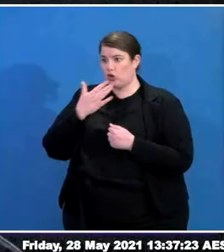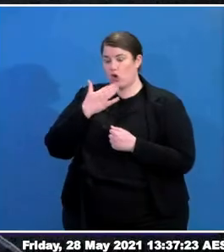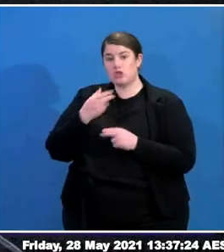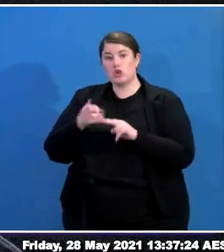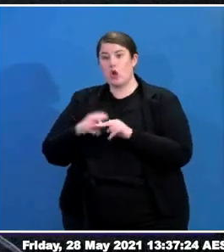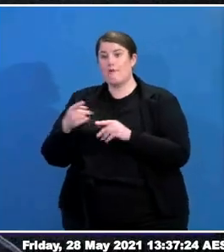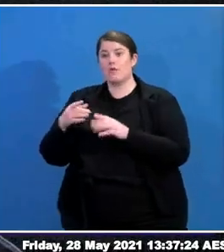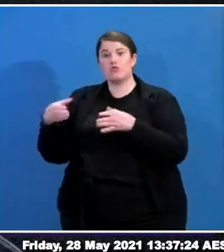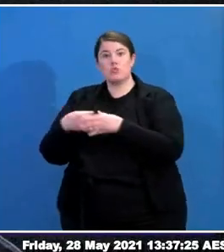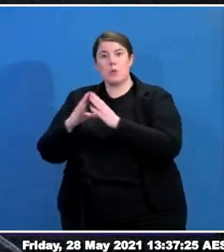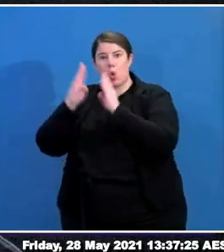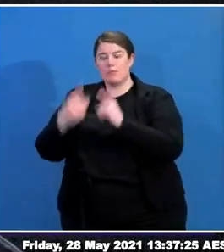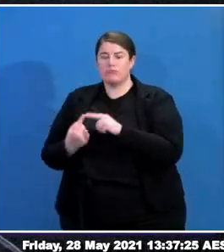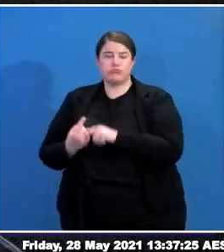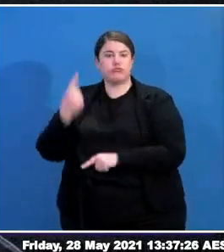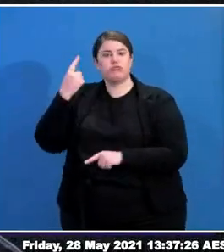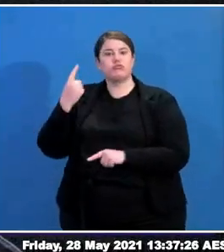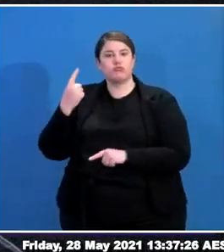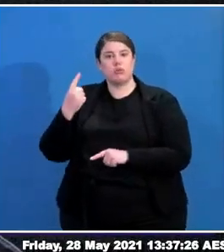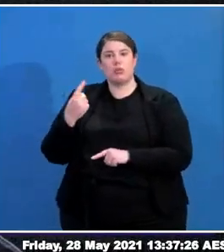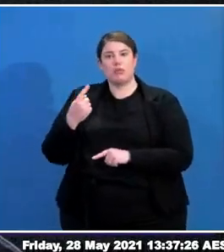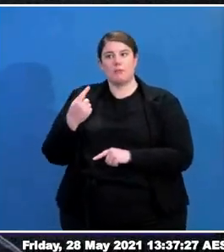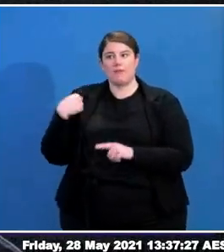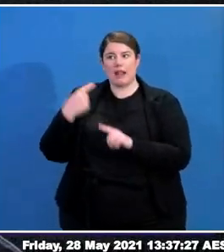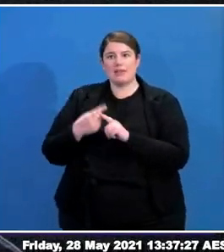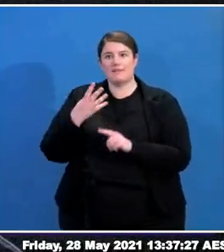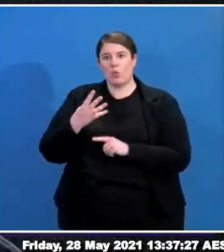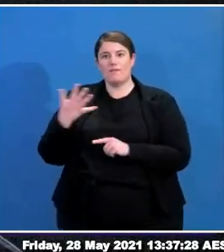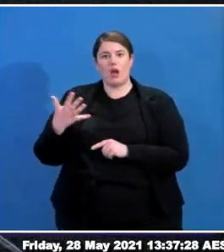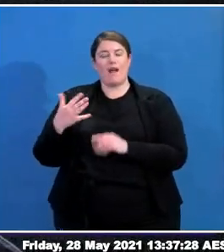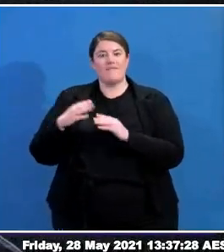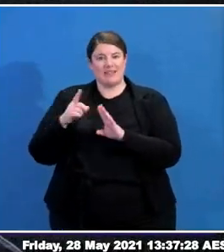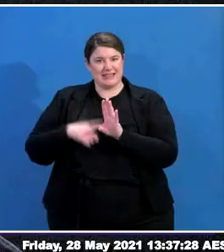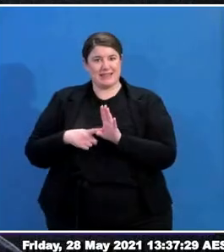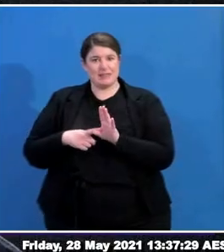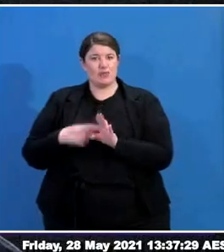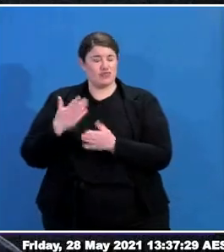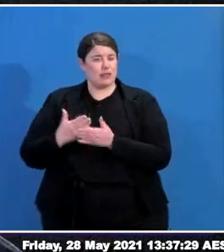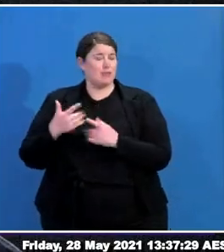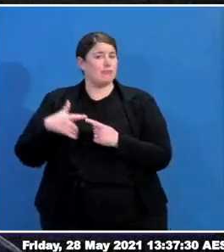In fact, the average SIL cost is now close to $325,000 per person per year.